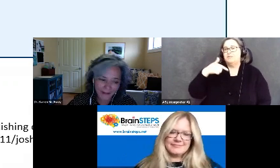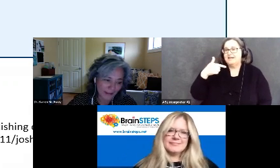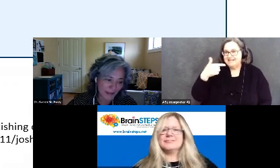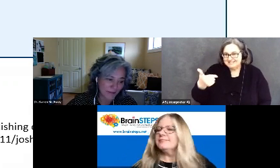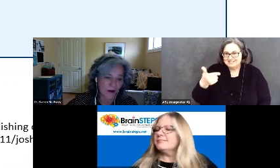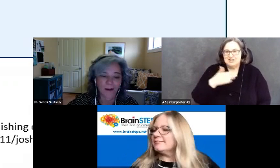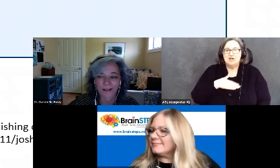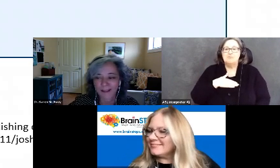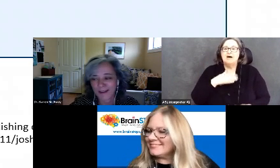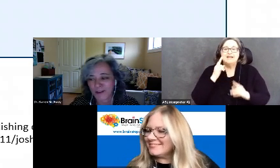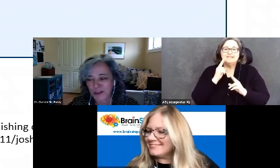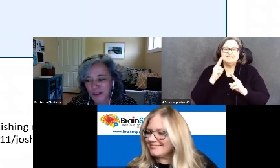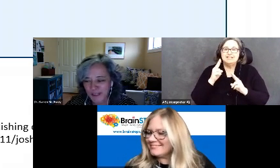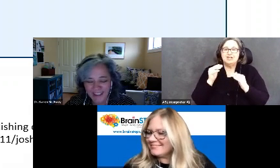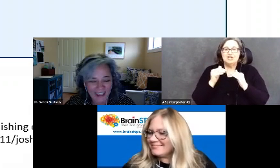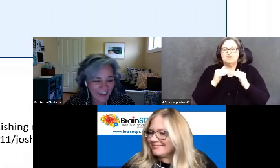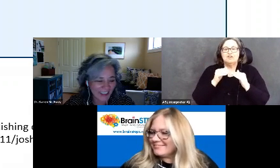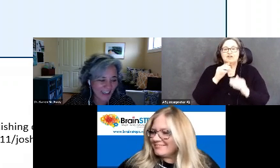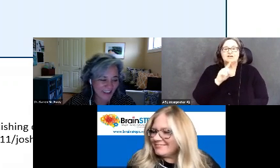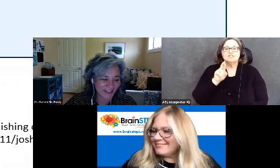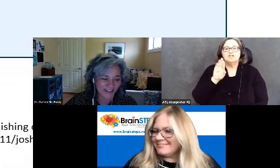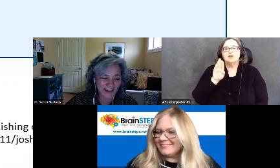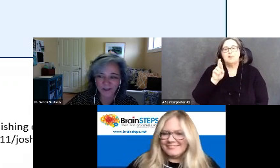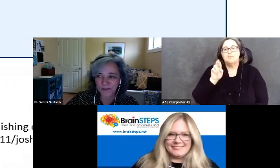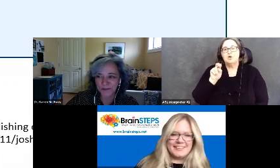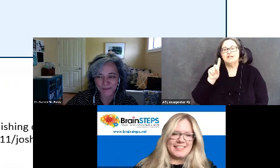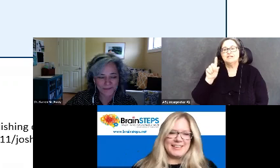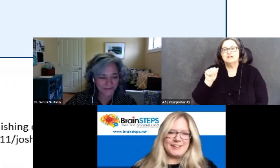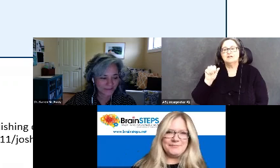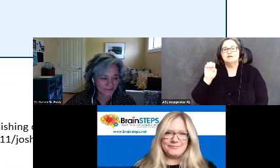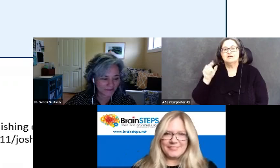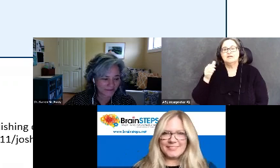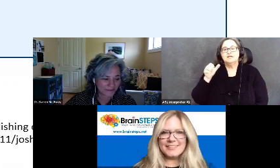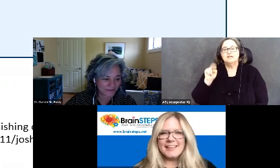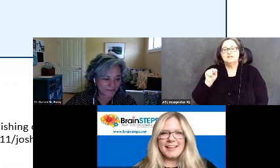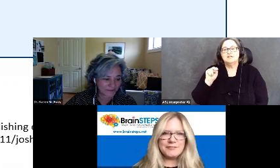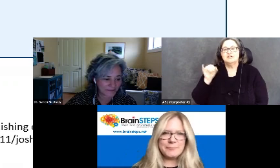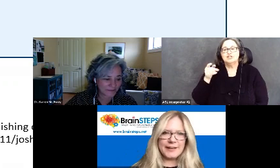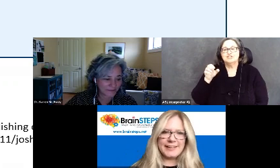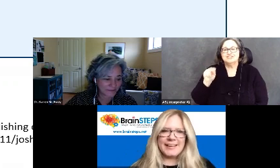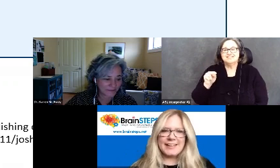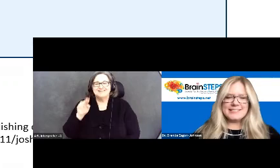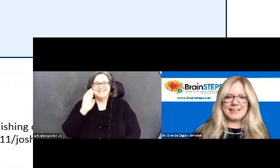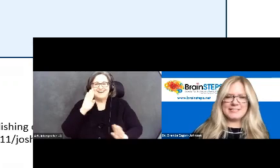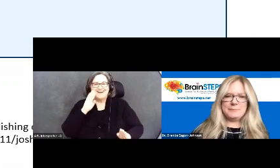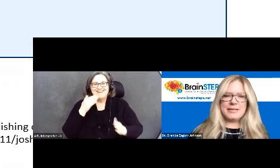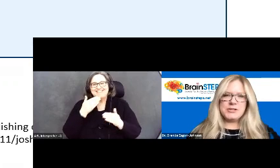esteem colleague, Dr. Brenda Eagan Johnson. >> Hi, everybody. It is nice to meet you.